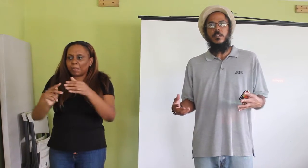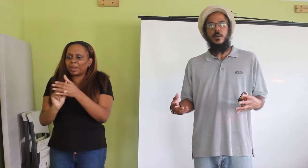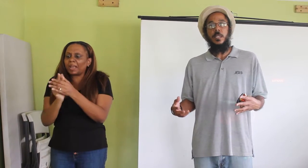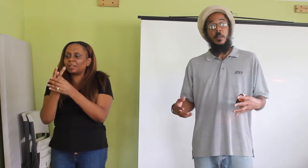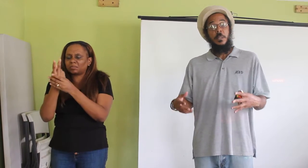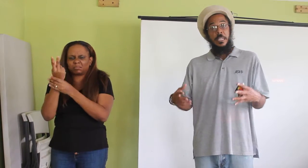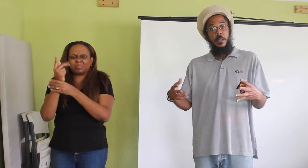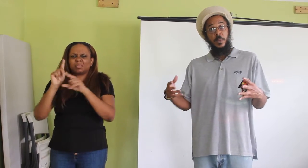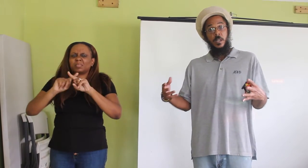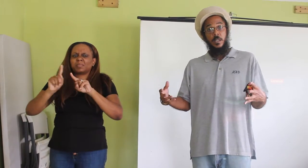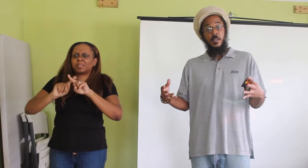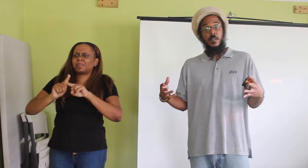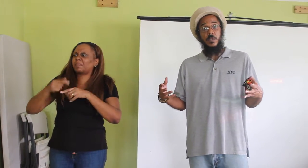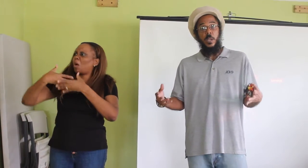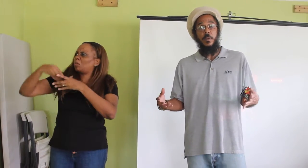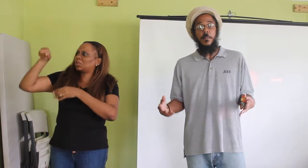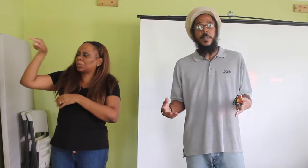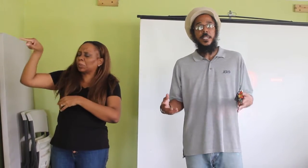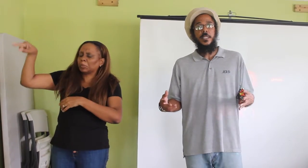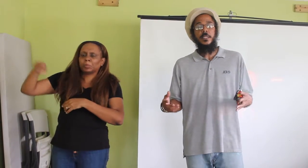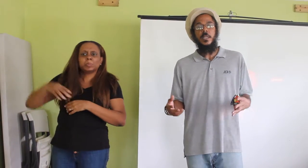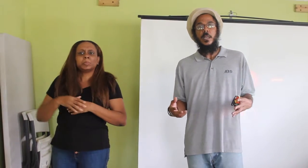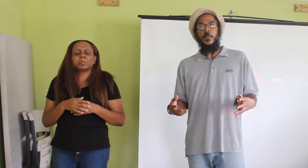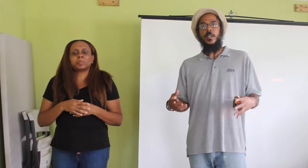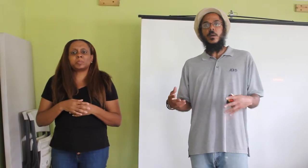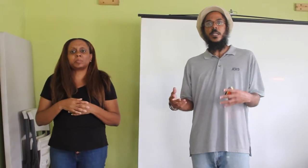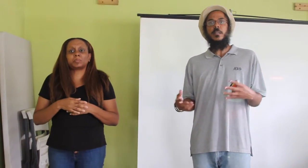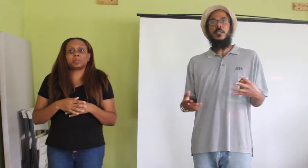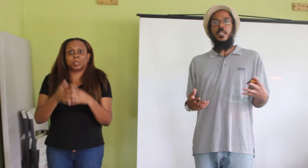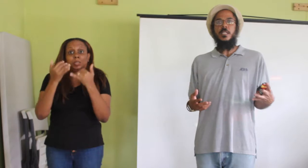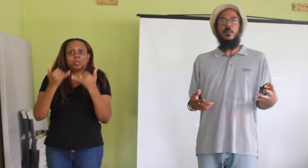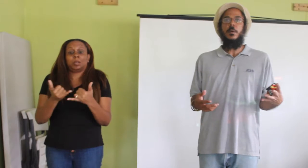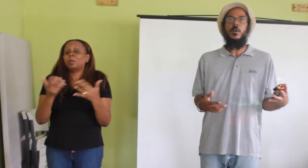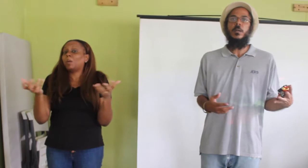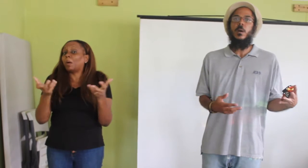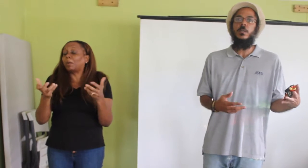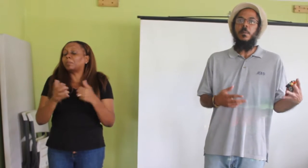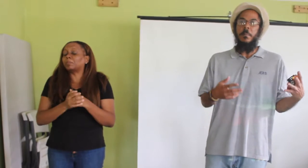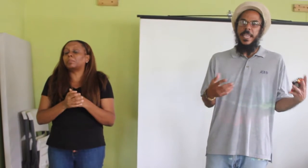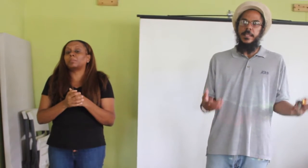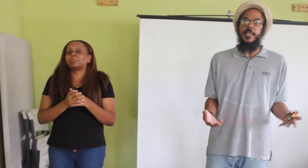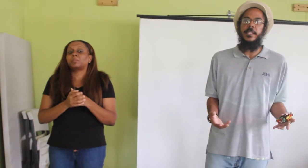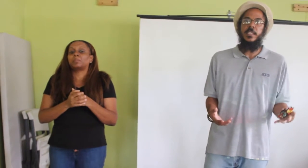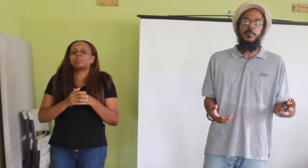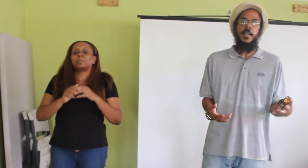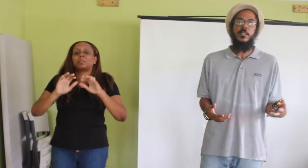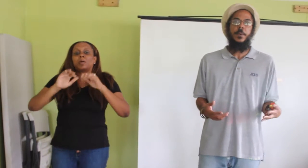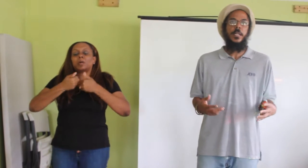so on and deal with our soil preparation we're not going to teach about potentially so we're going to